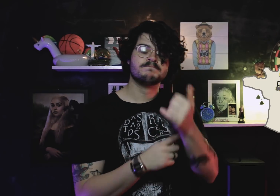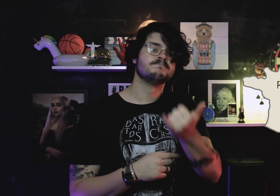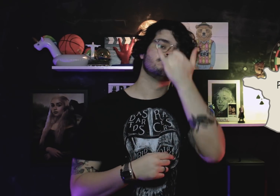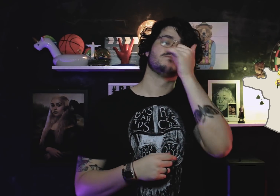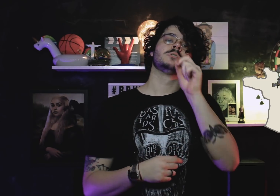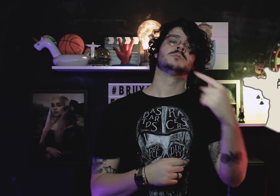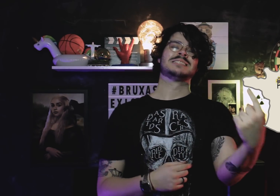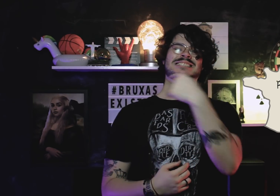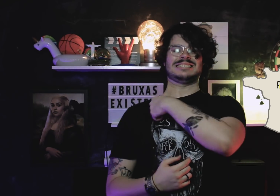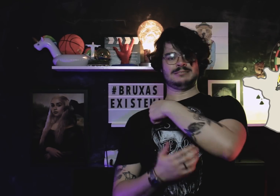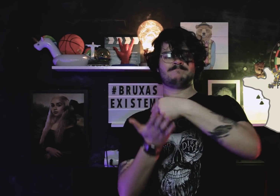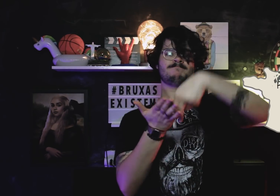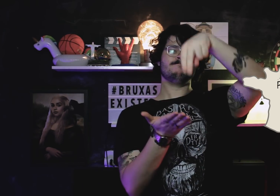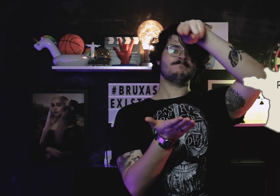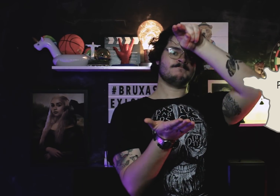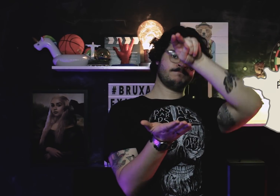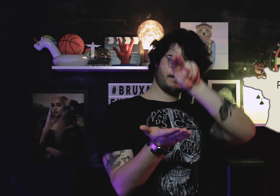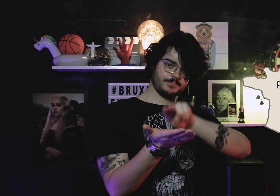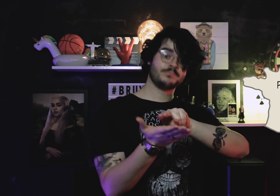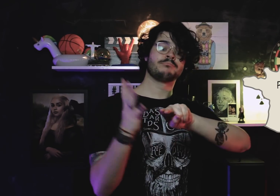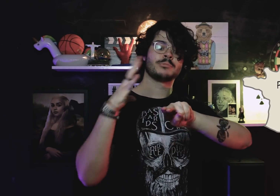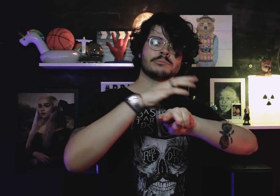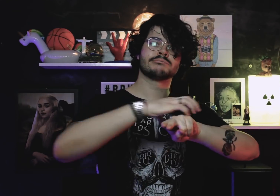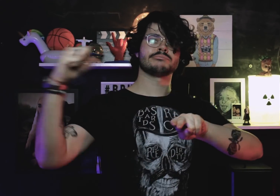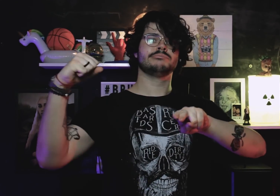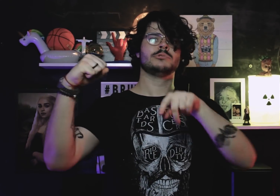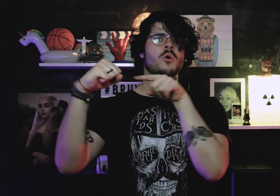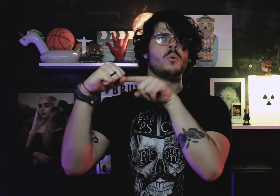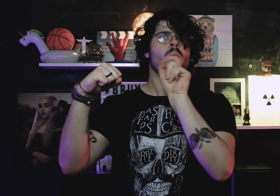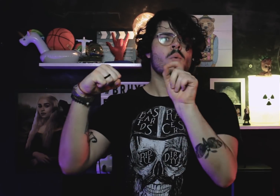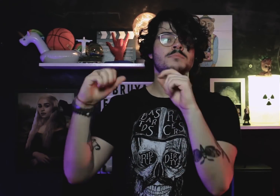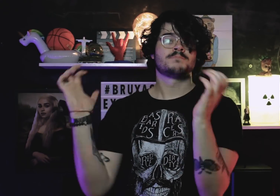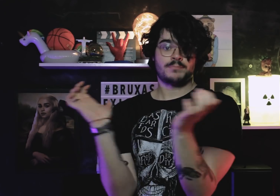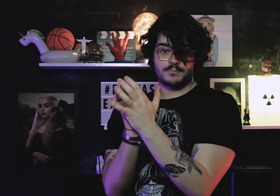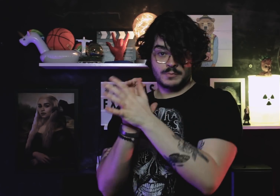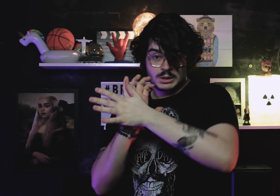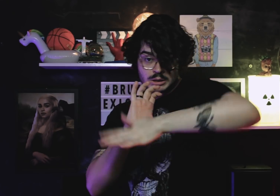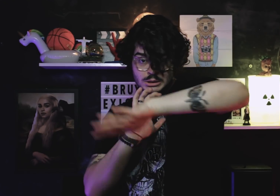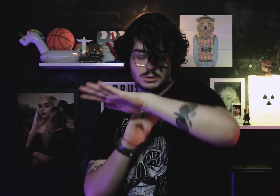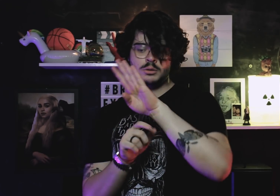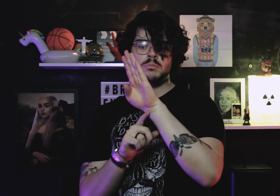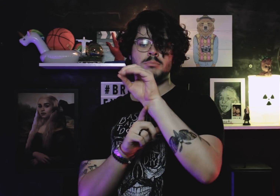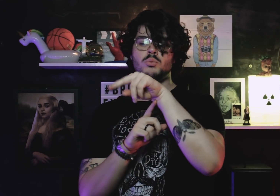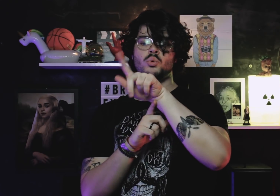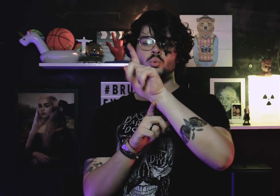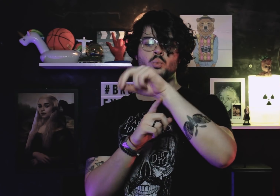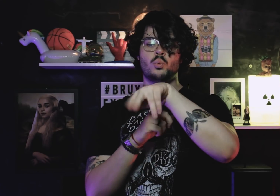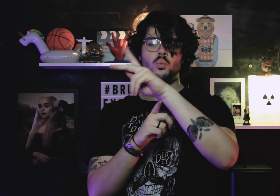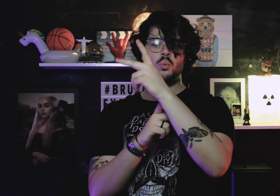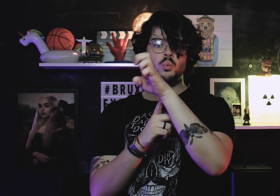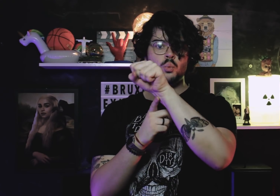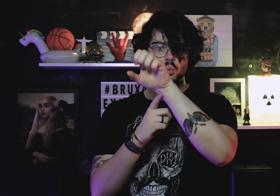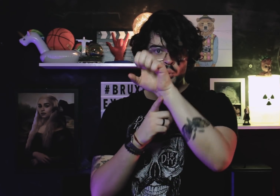she was wounded and captured by the Burgundians,